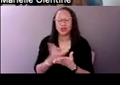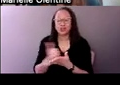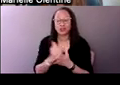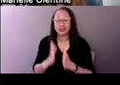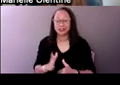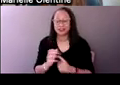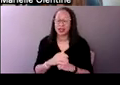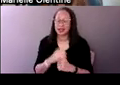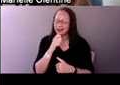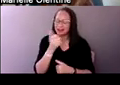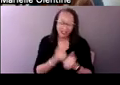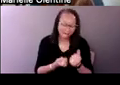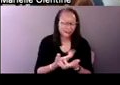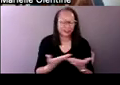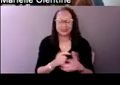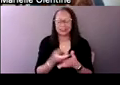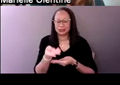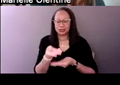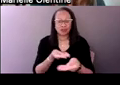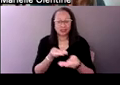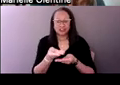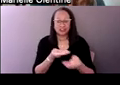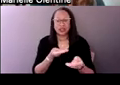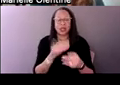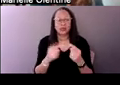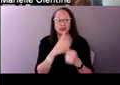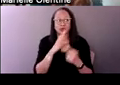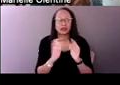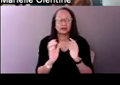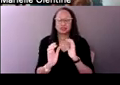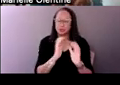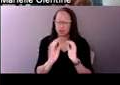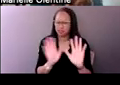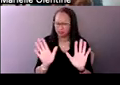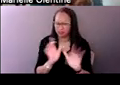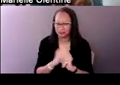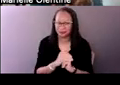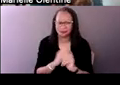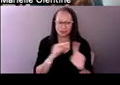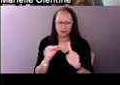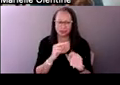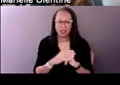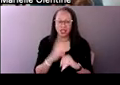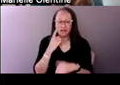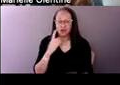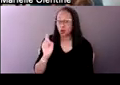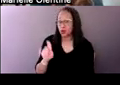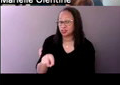believe and go to them, say my film was selected for this festival. Can you make a decision earlier? But do not withdraw from a festival before you have